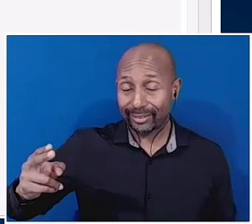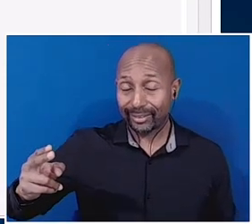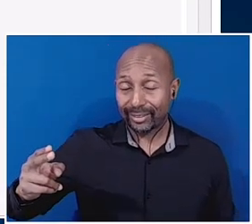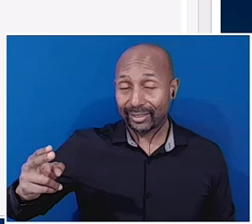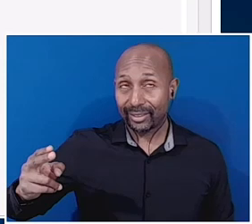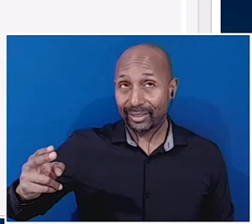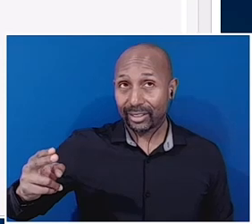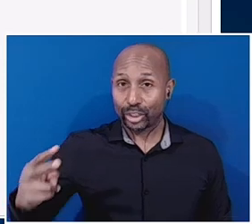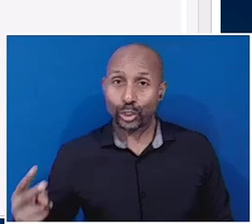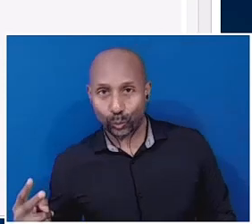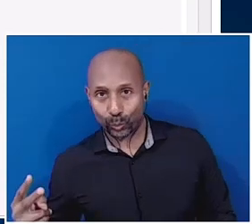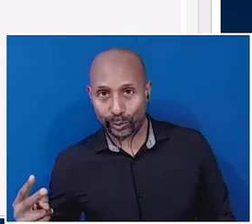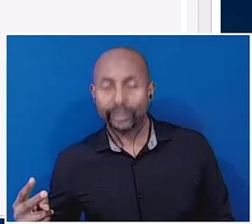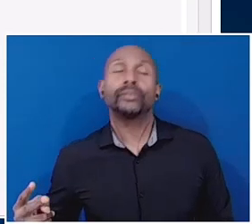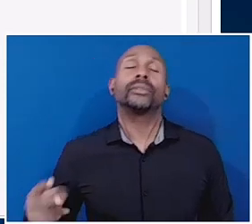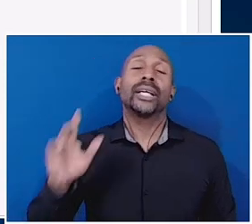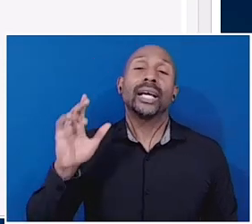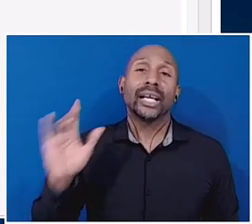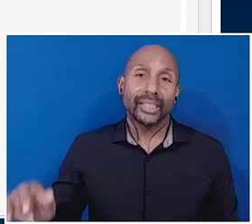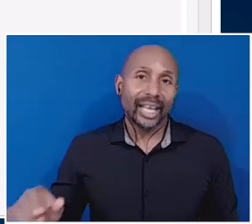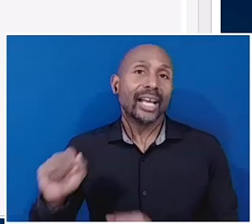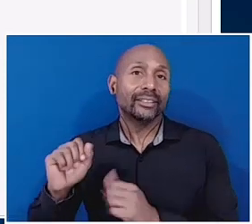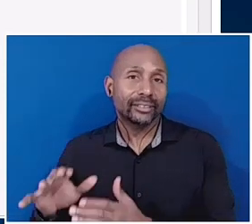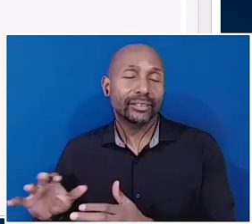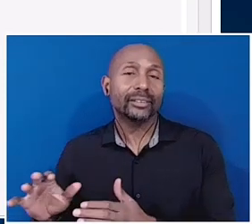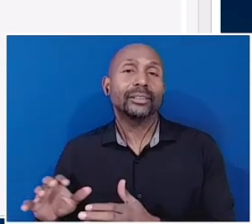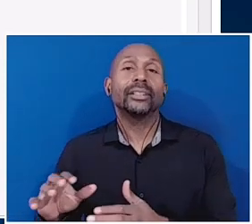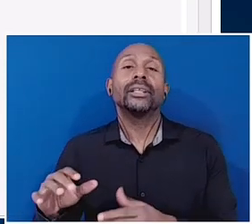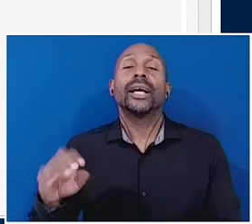that deals with externships and internships. And that depends on the